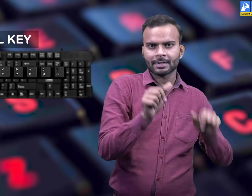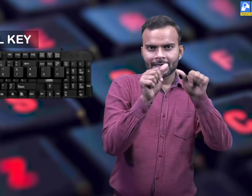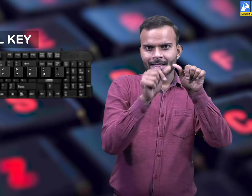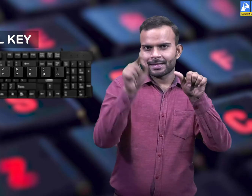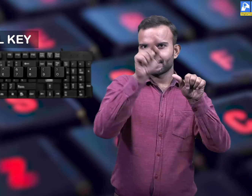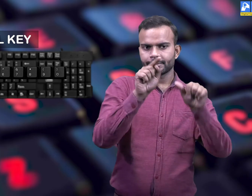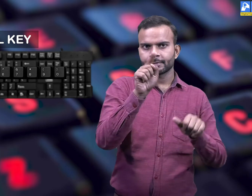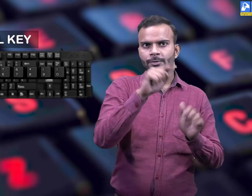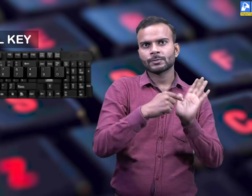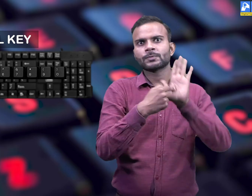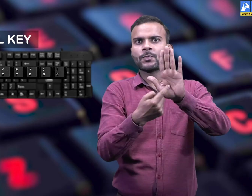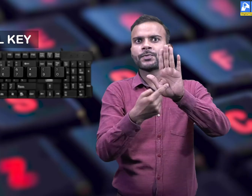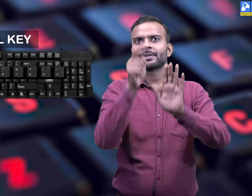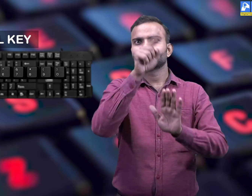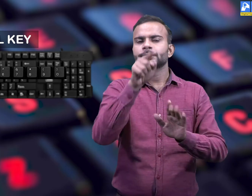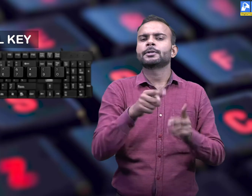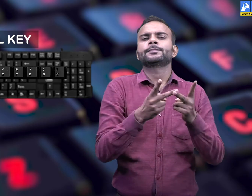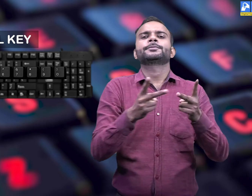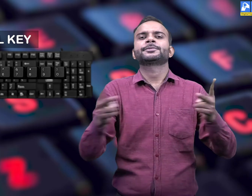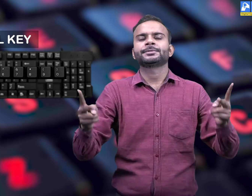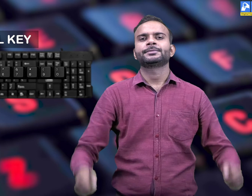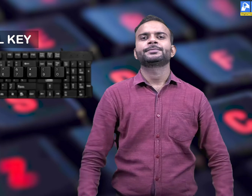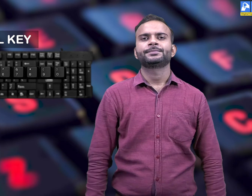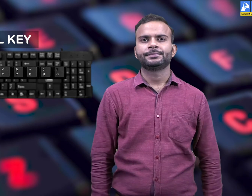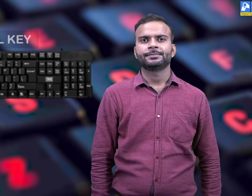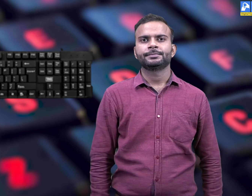First you need to press and hold the shift key and then type the symbol.